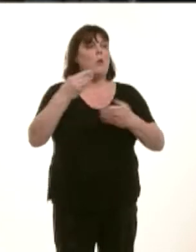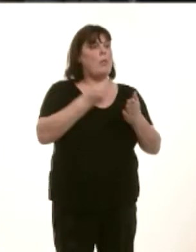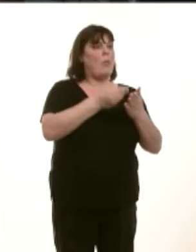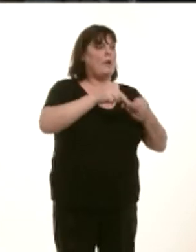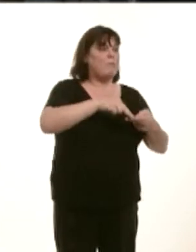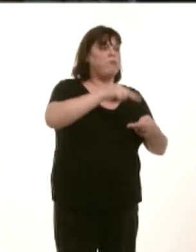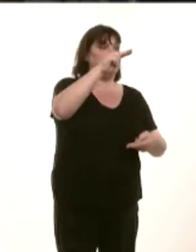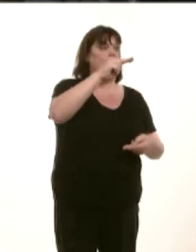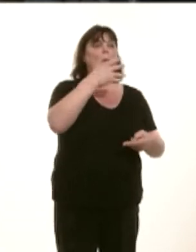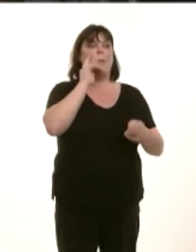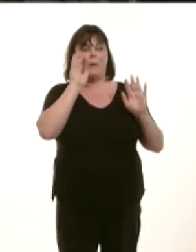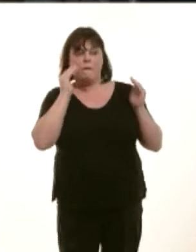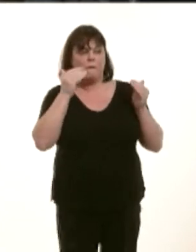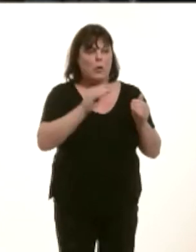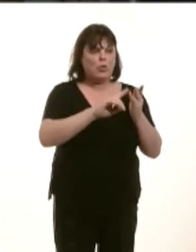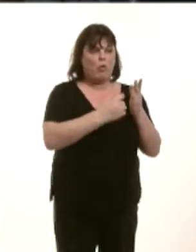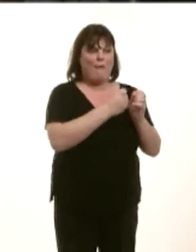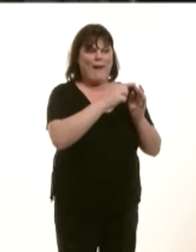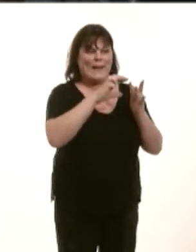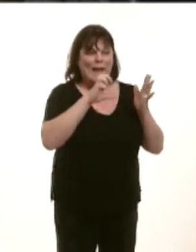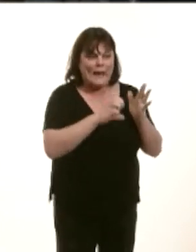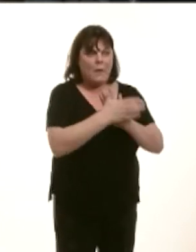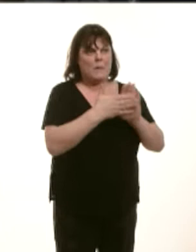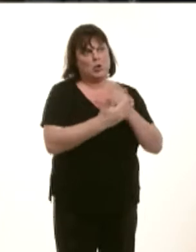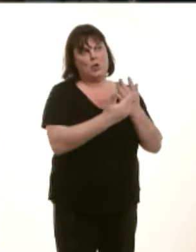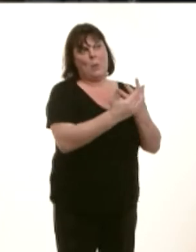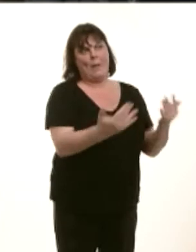into organic production, thereís oversupply and those people then leave. It has yo-yoed